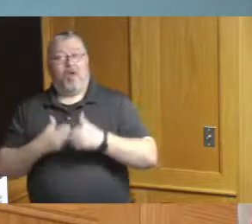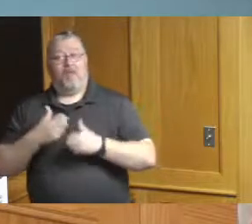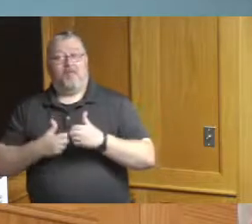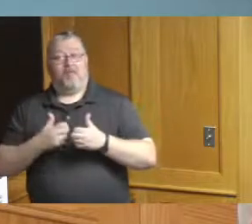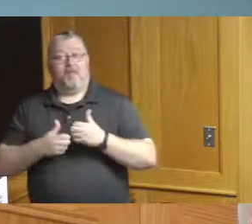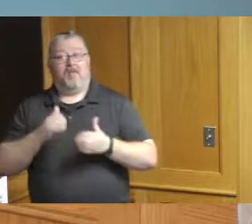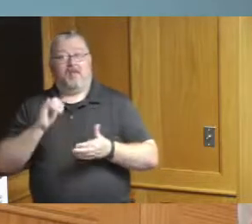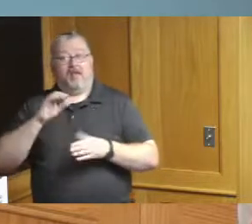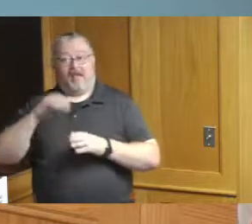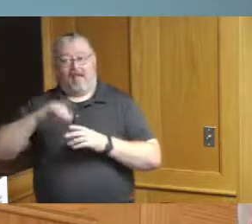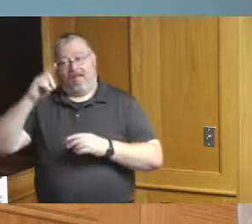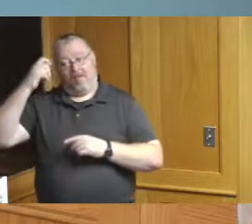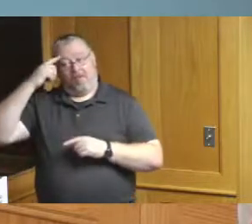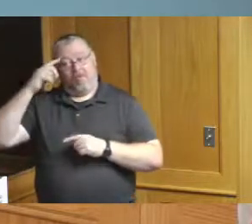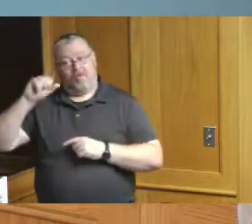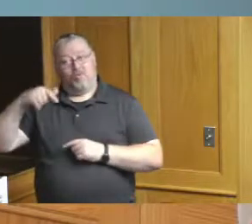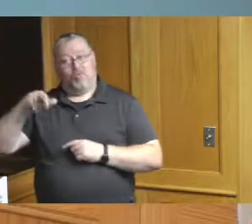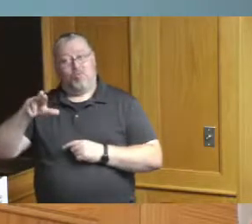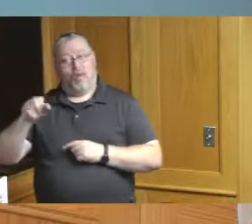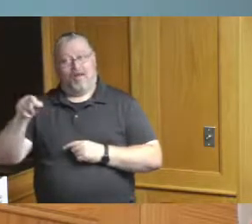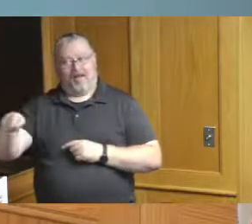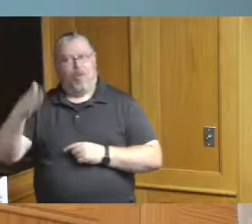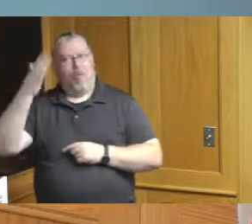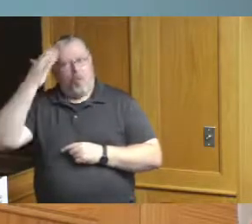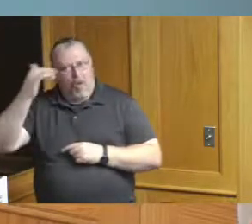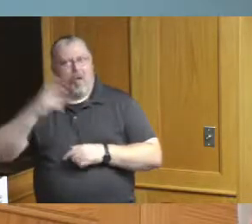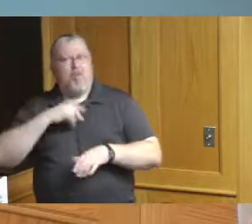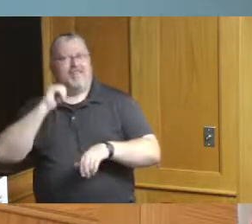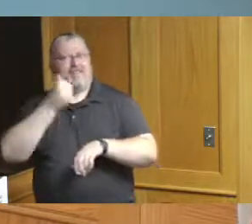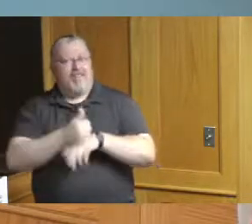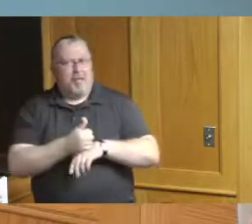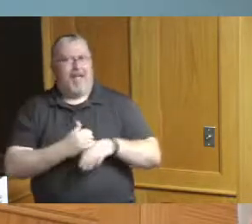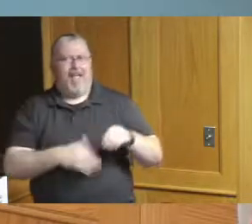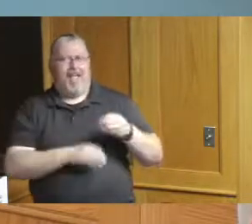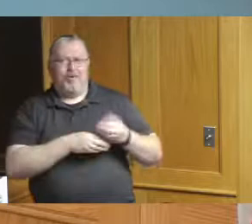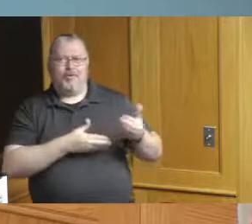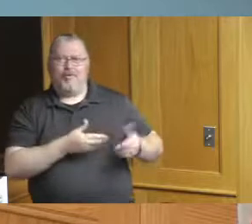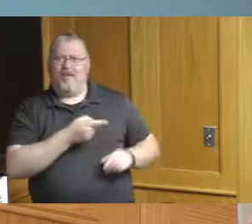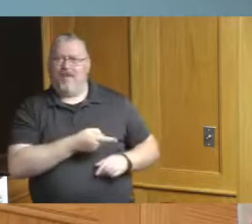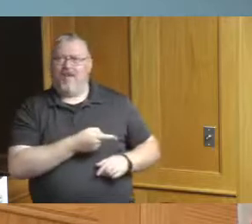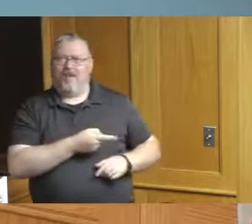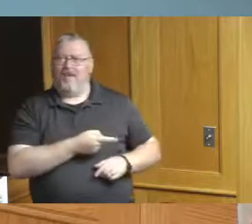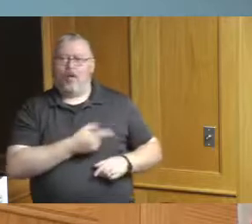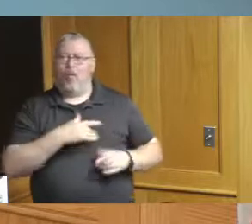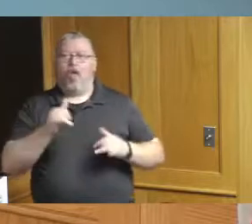square that's why we came with the extra services so let's don't get on a merry-go-round to the